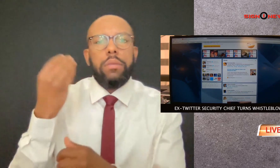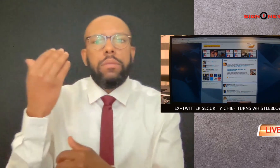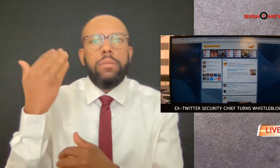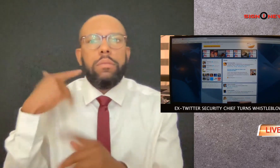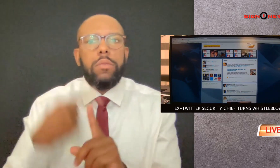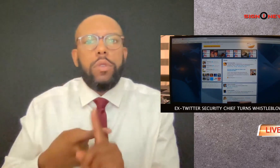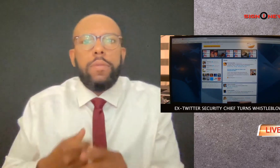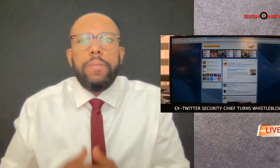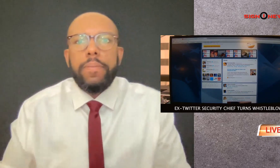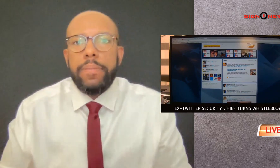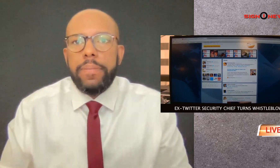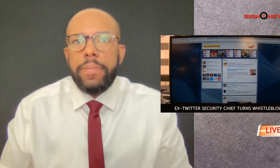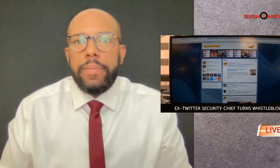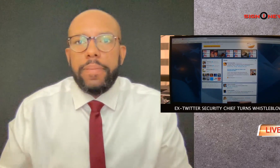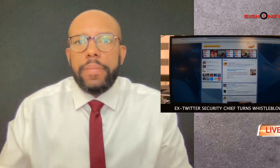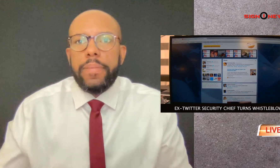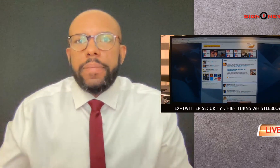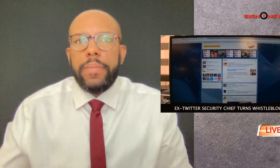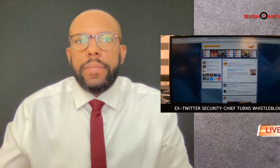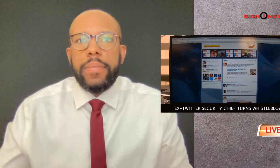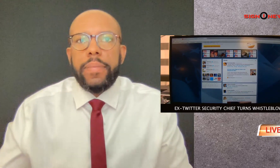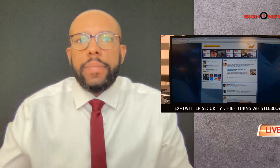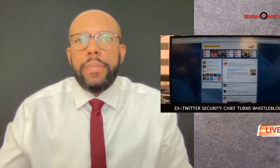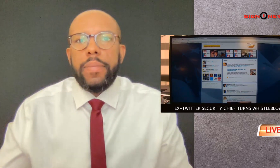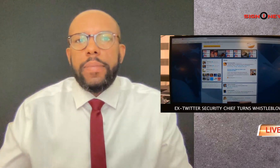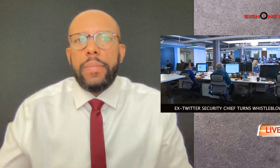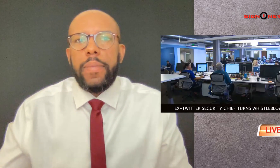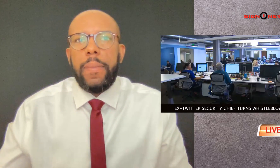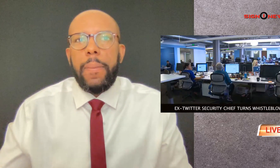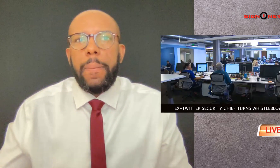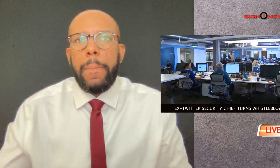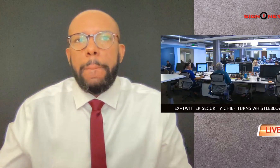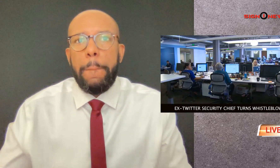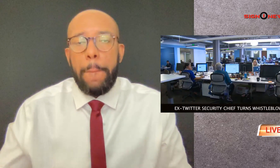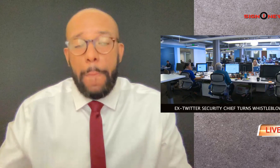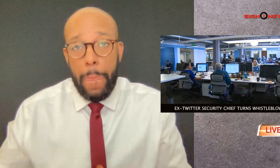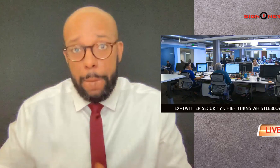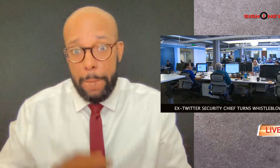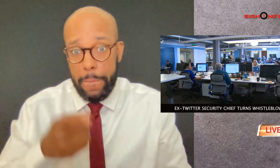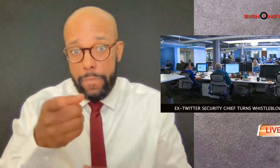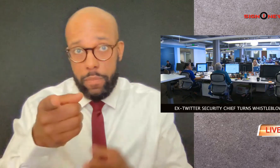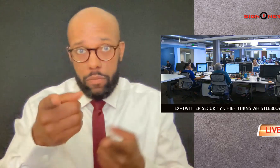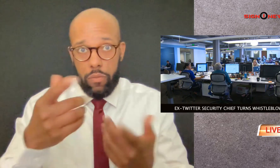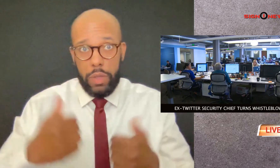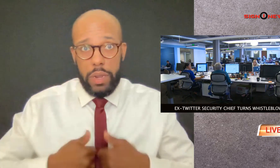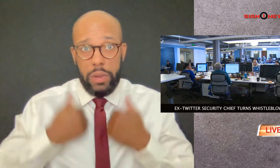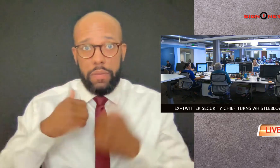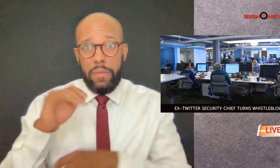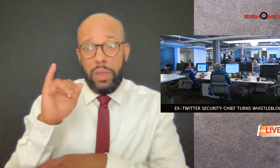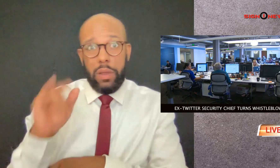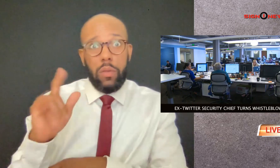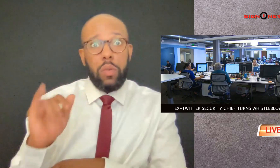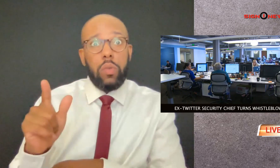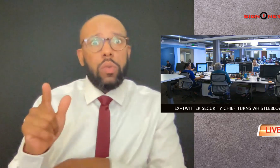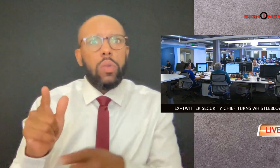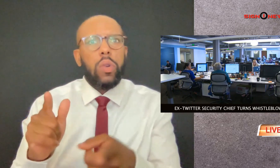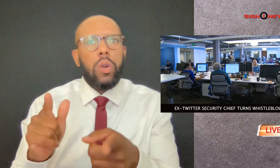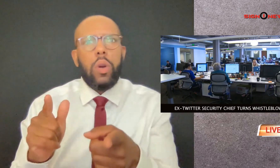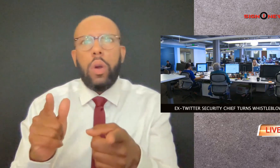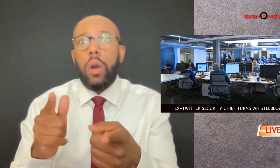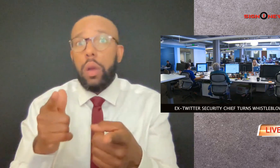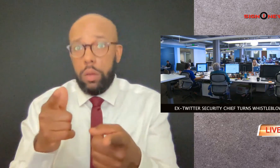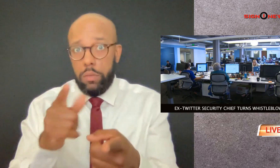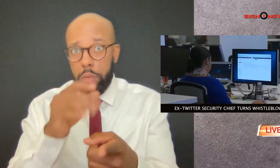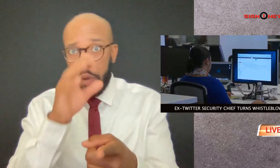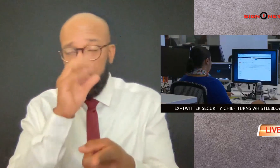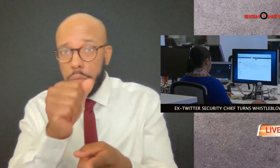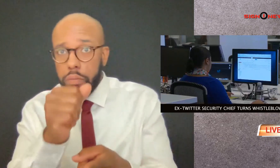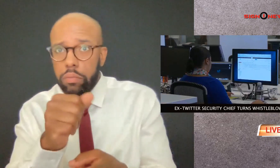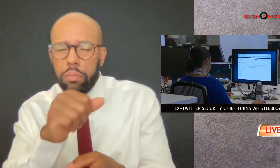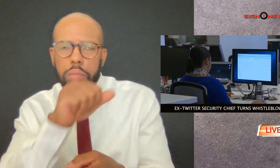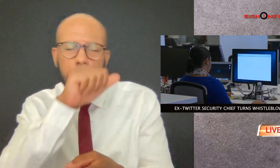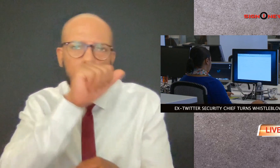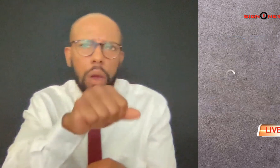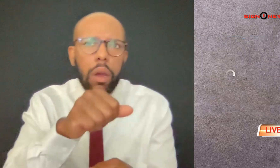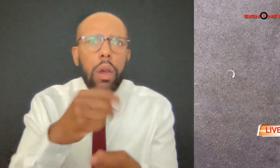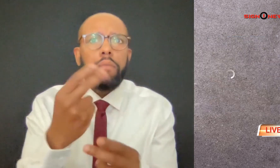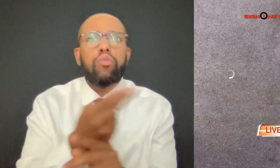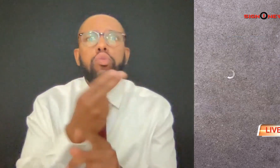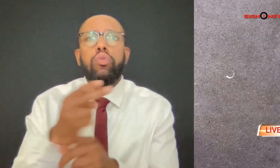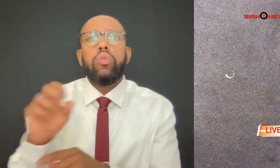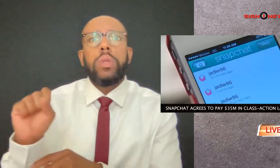Zatko sent his disclosure to Congress and other agencies last month